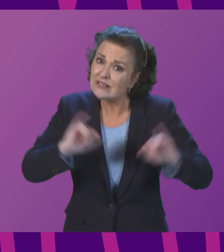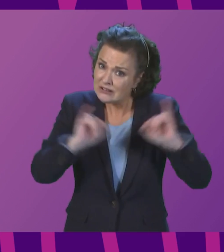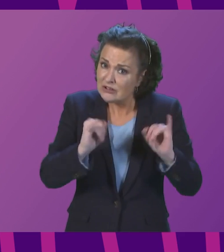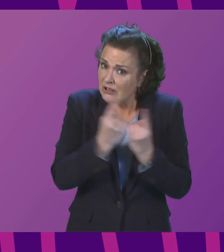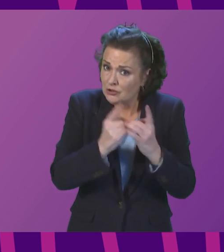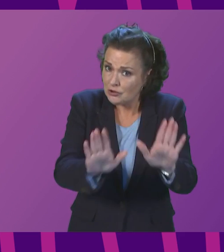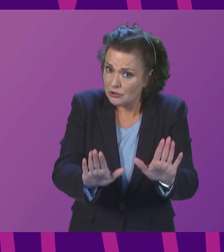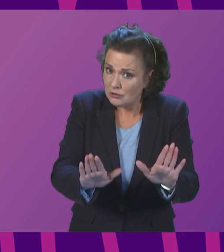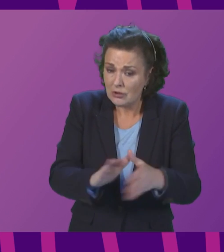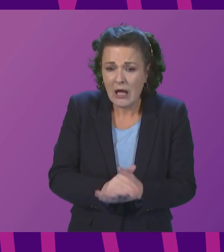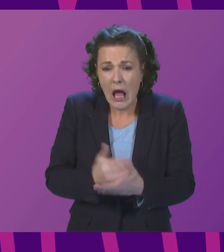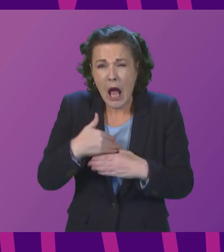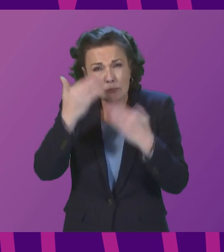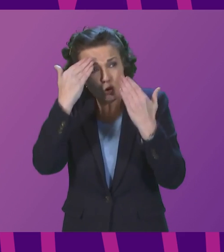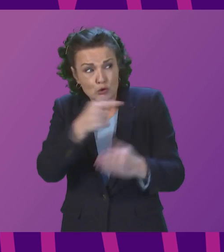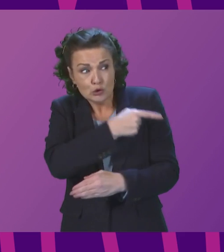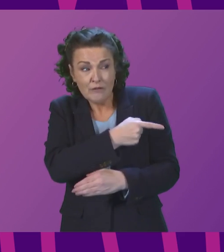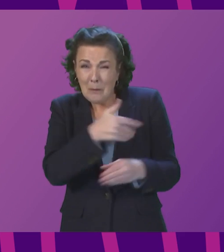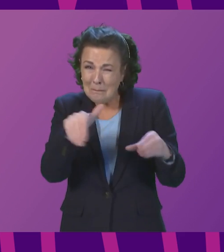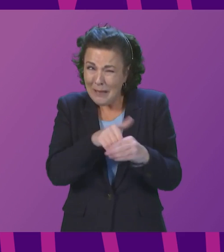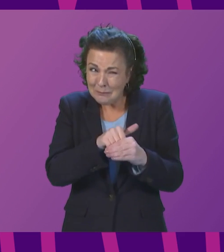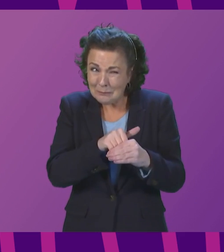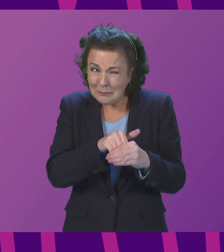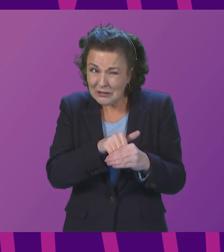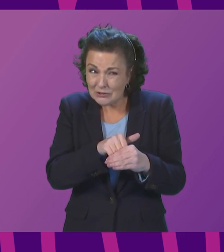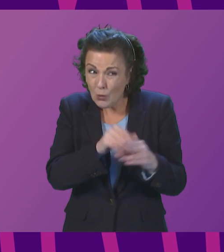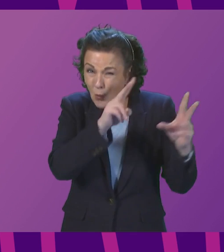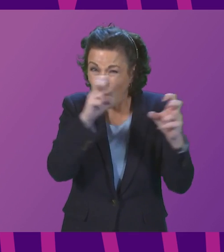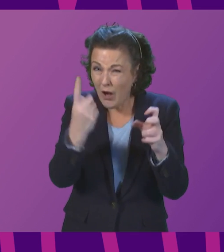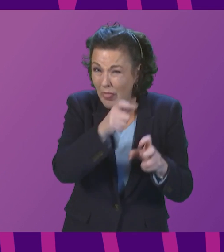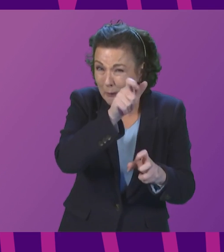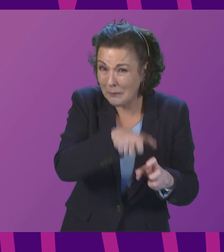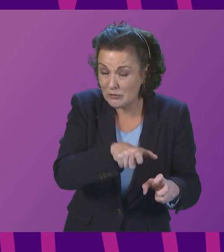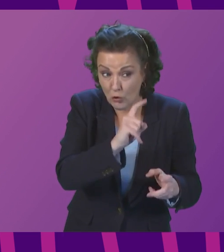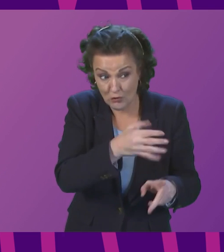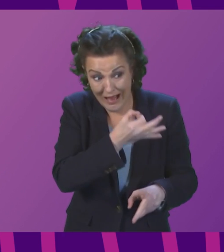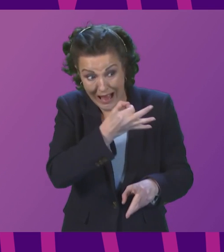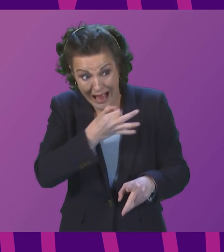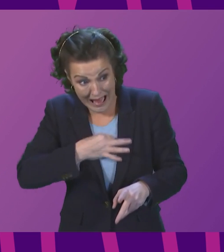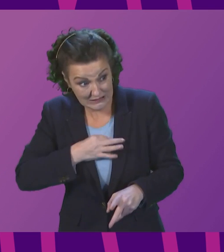I am not entirely sure whether the member is seriously asking me, or just quoting somebody else asking me, to rescind free bus travel.